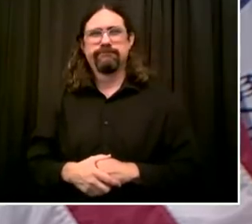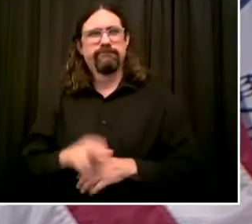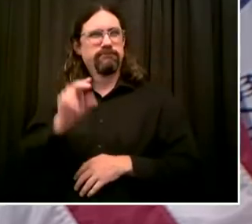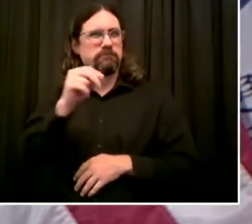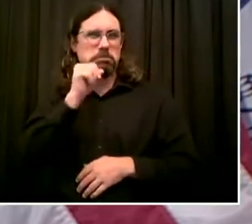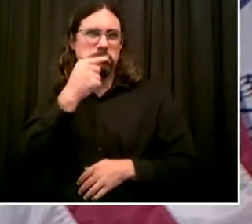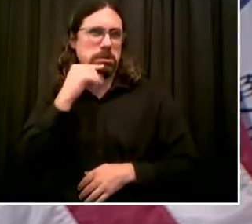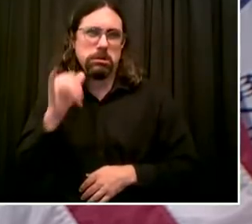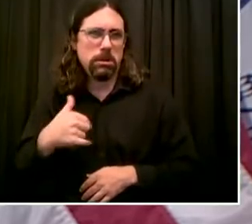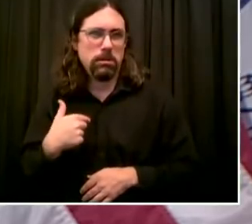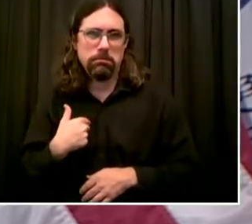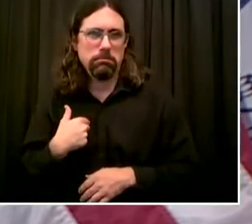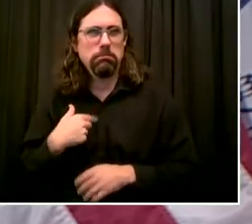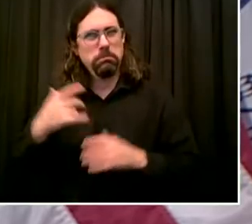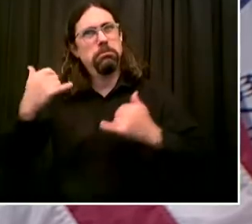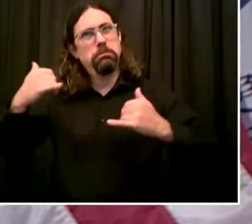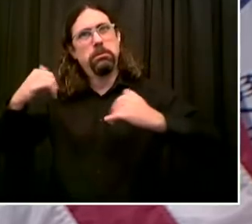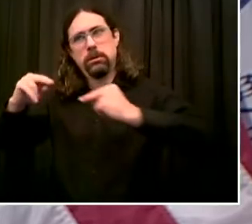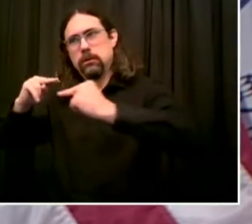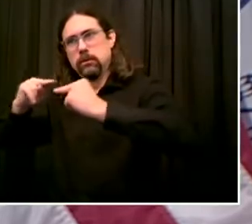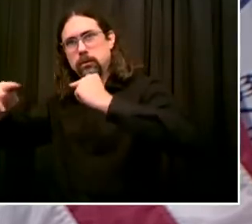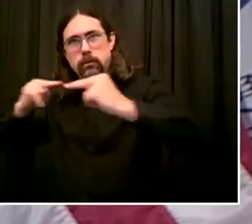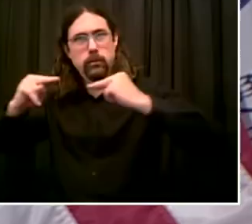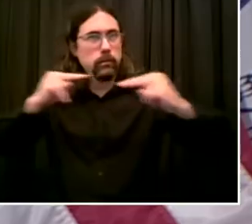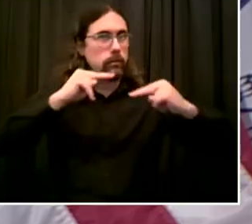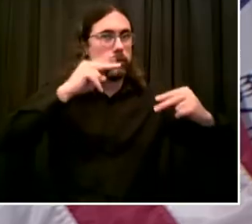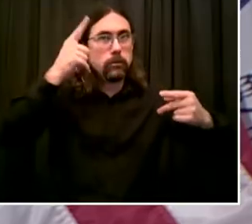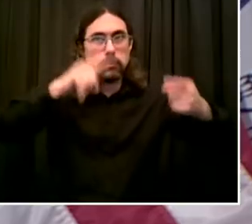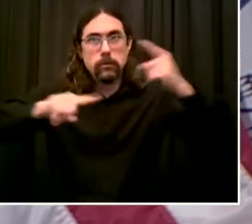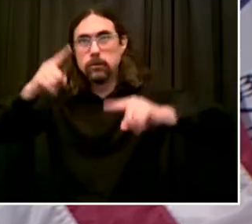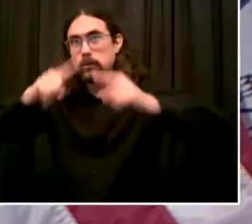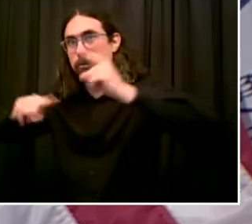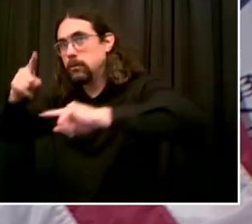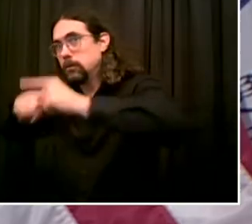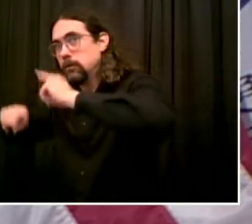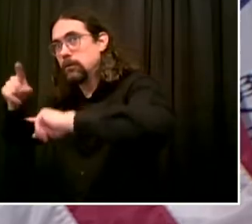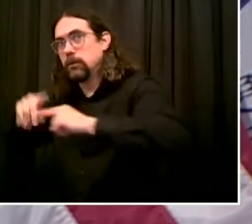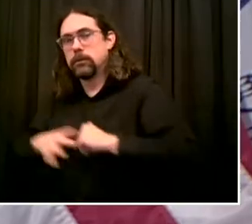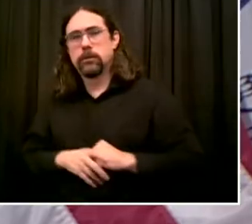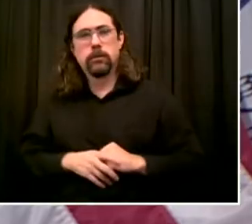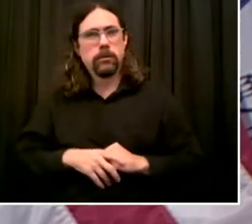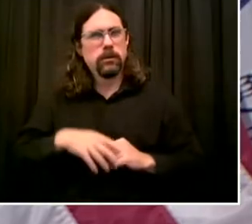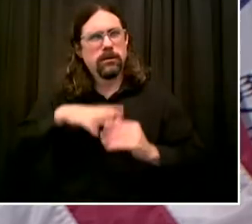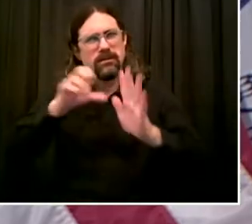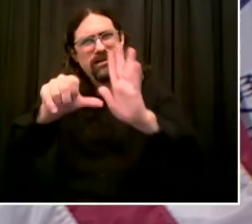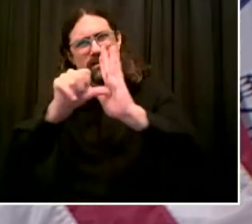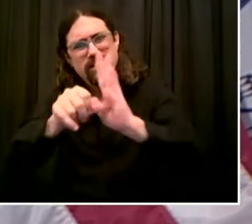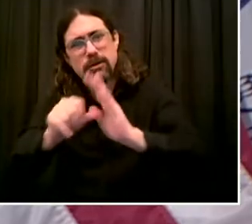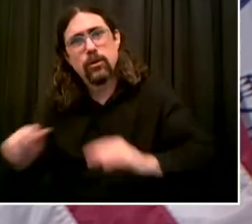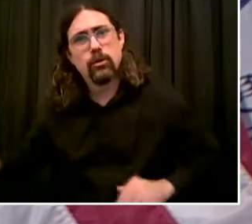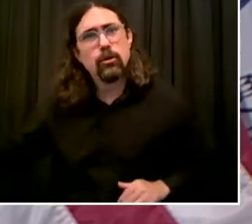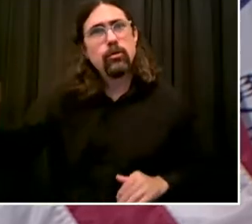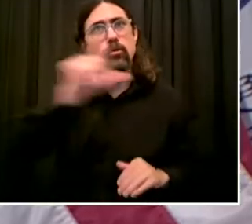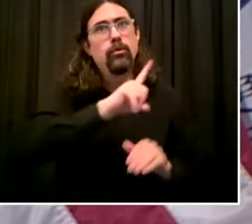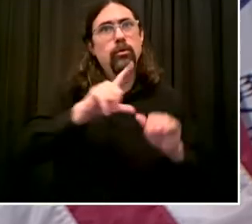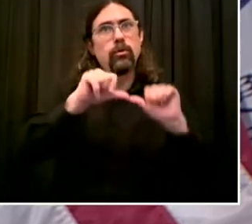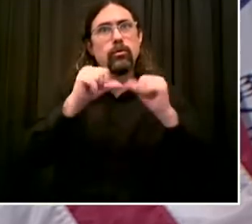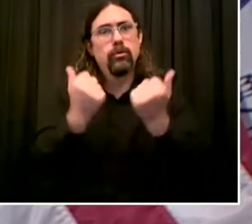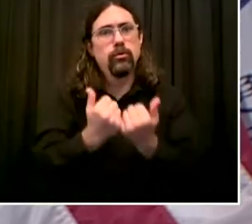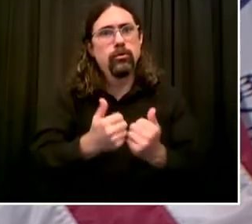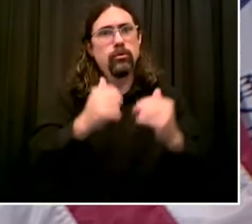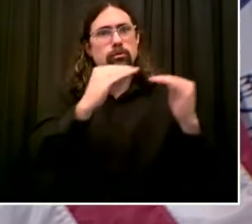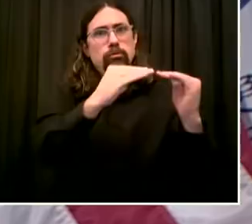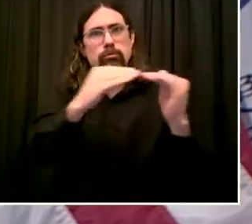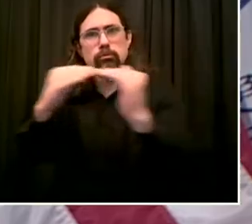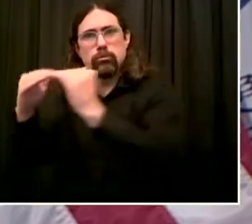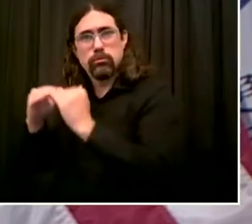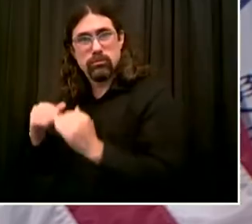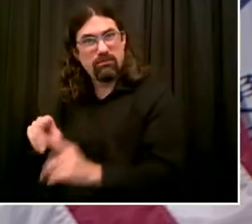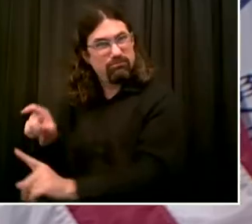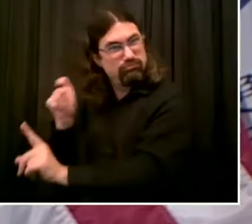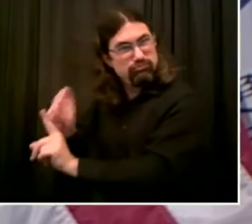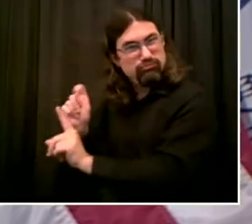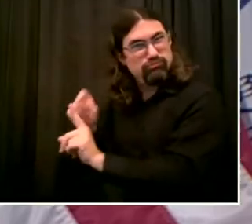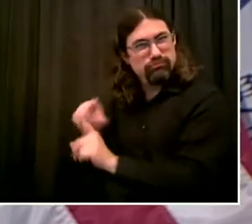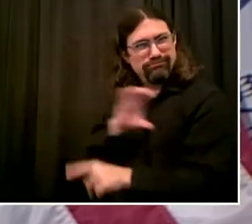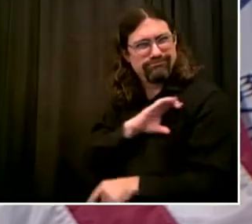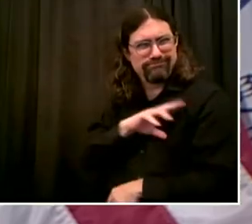GROUNDS OF NYPD UNQUESTIONLABY.